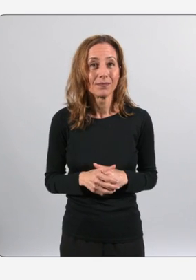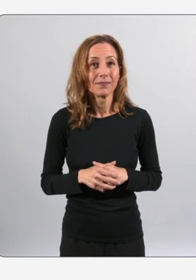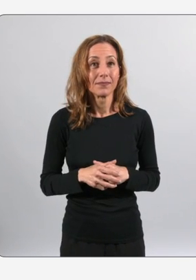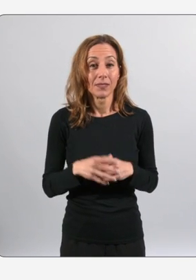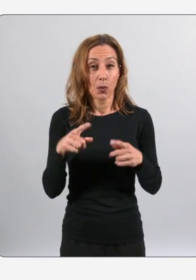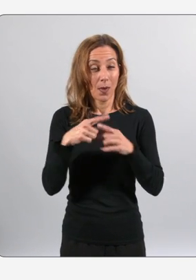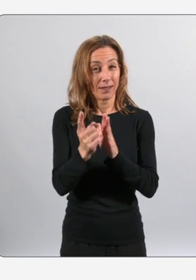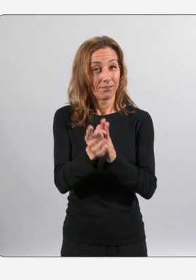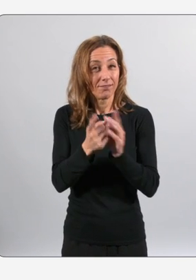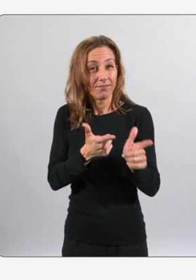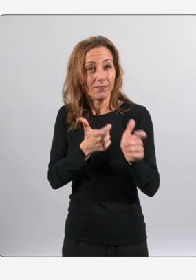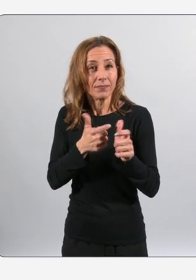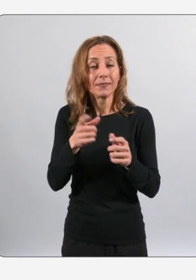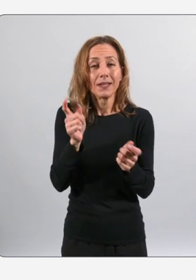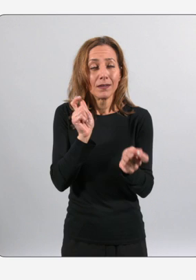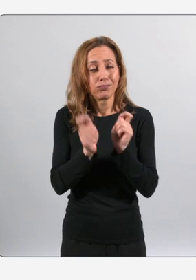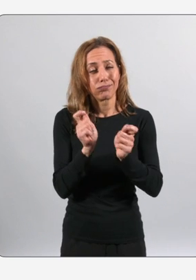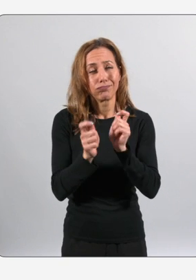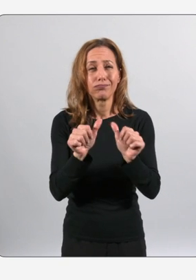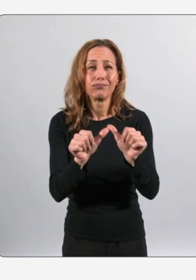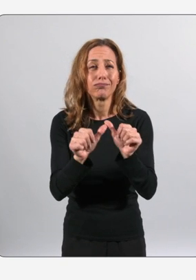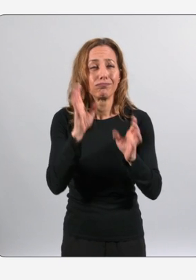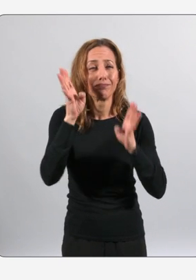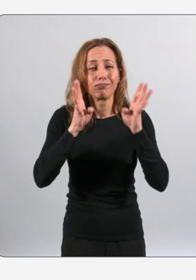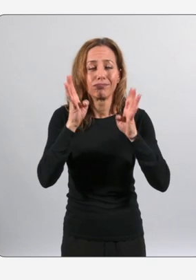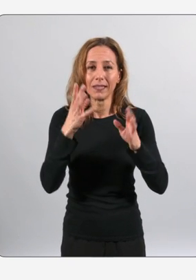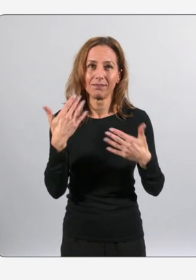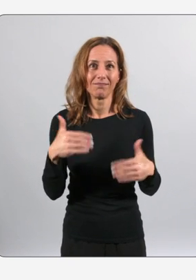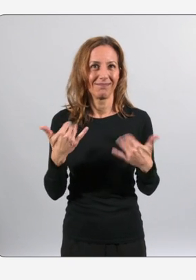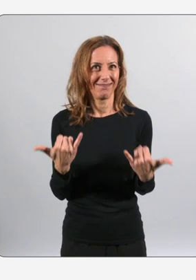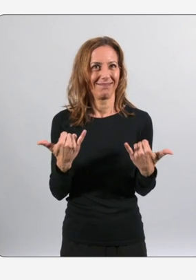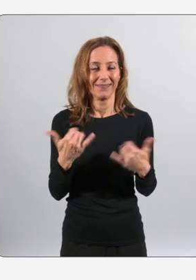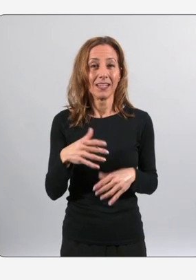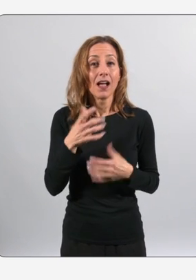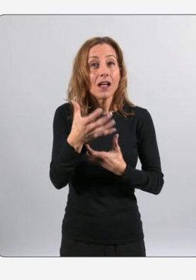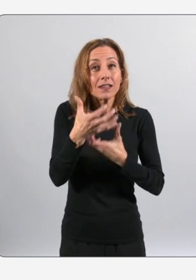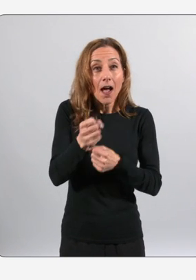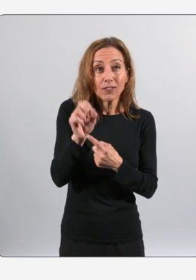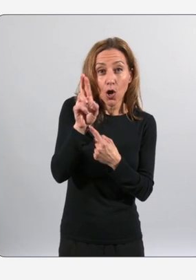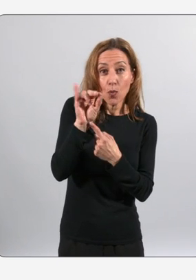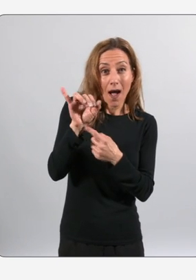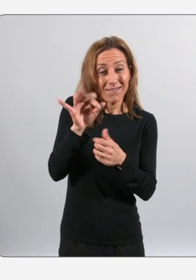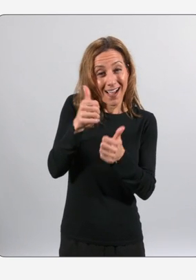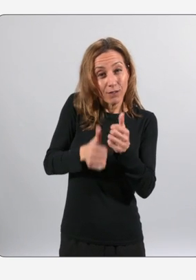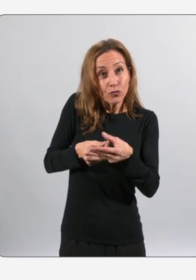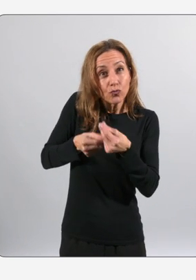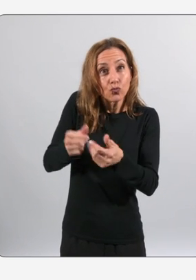And when confidence in the ROI of every dollar spent made marketing synonymous with profit center.